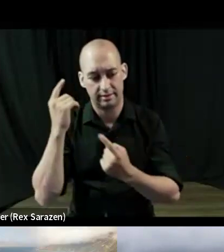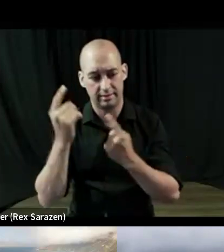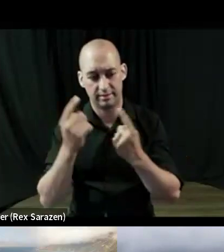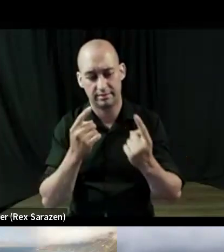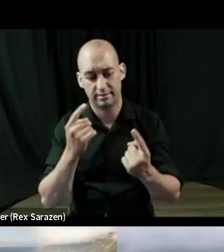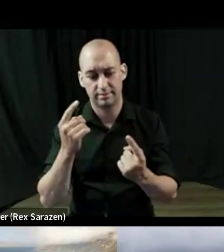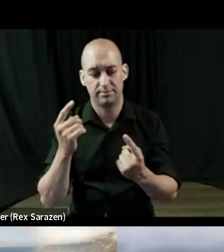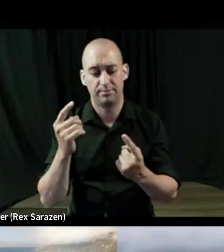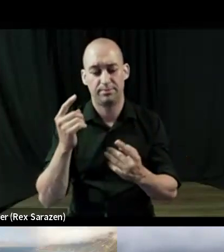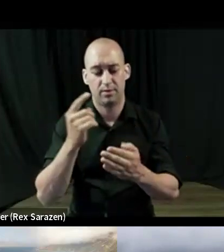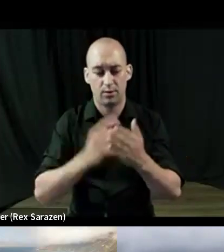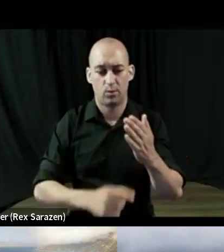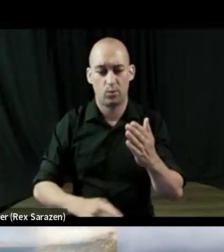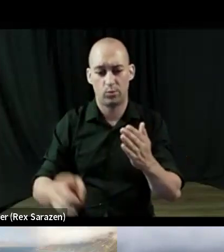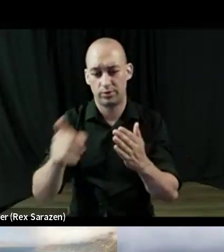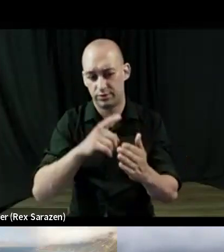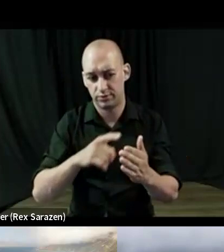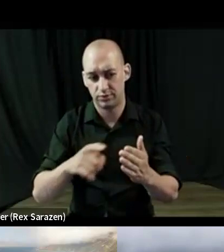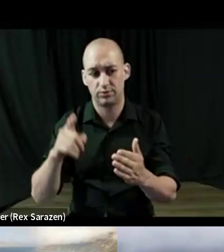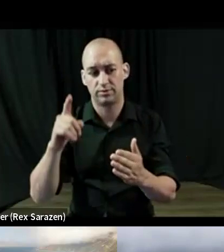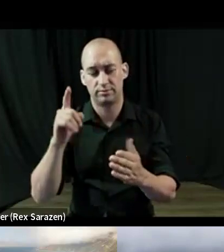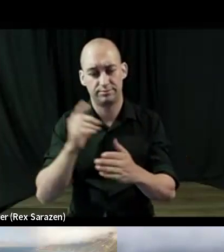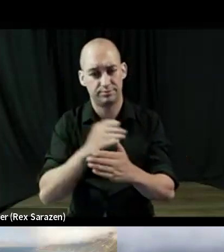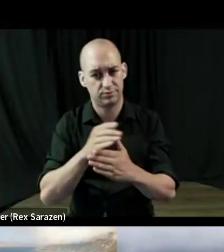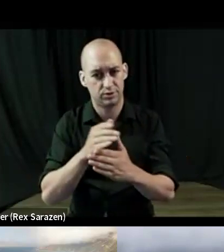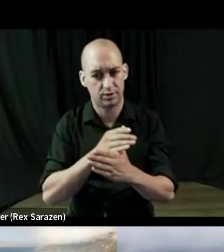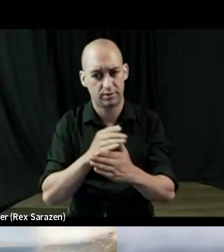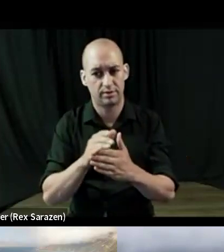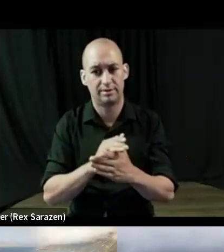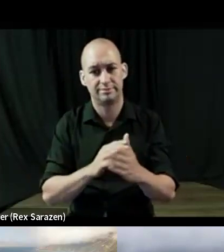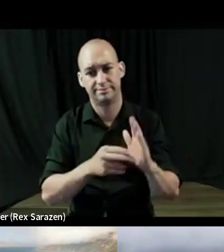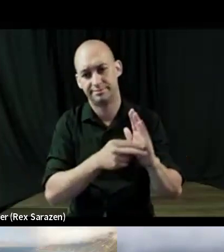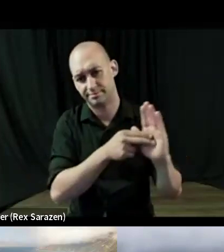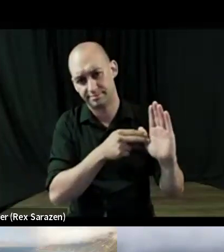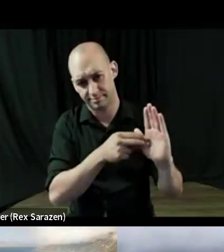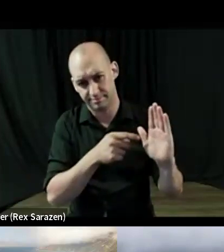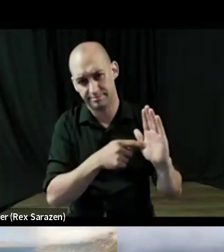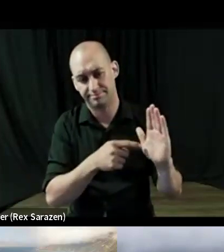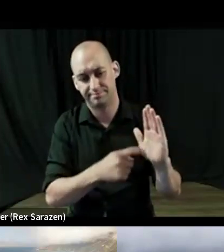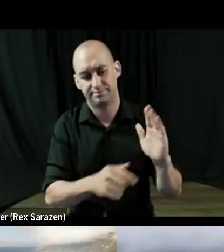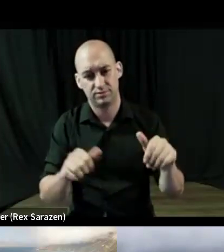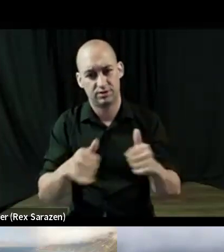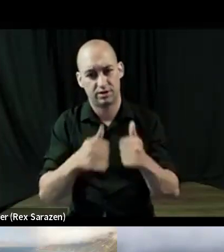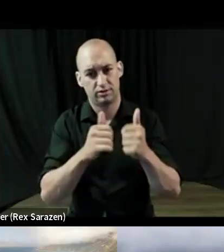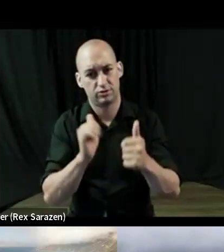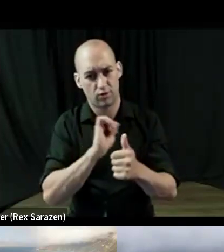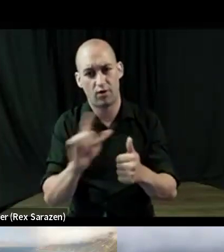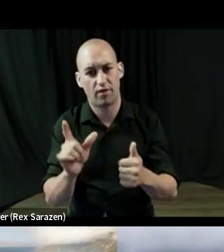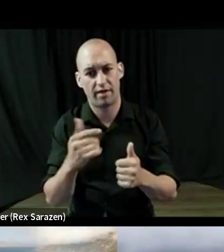What you have shared just underscores the challenge that we all face. And you know why